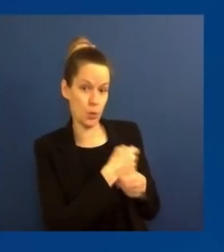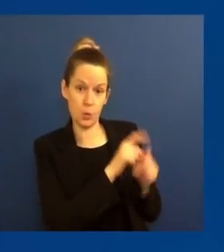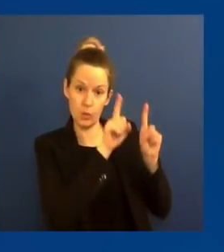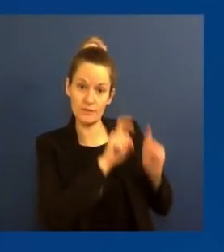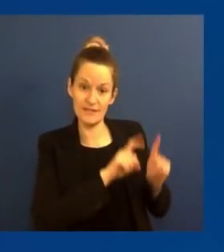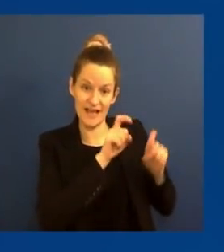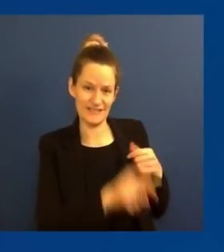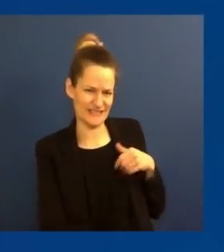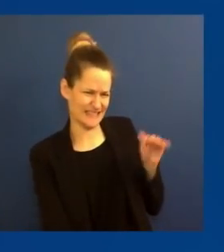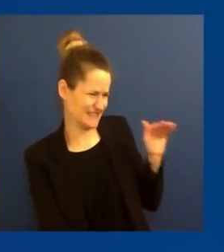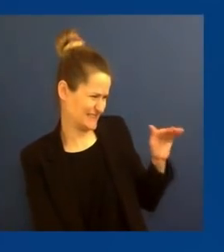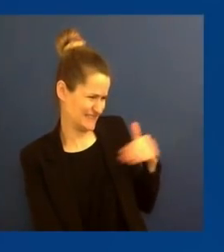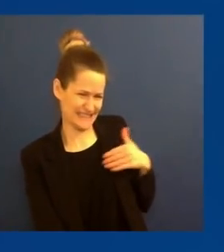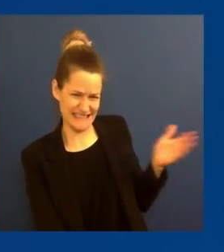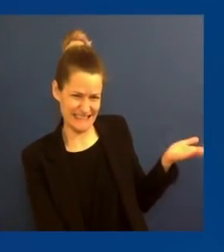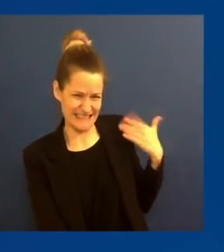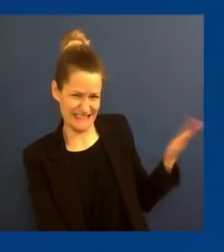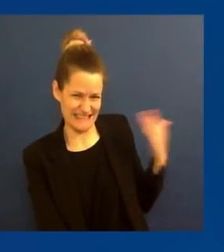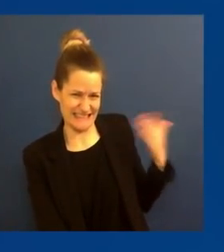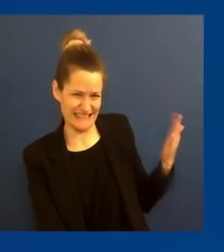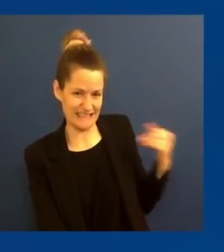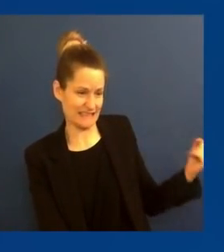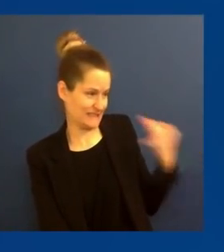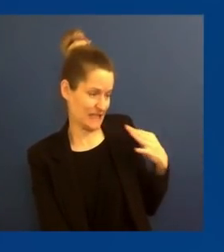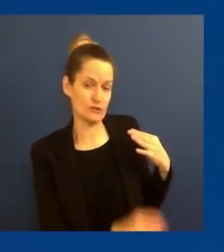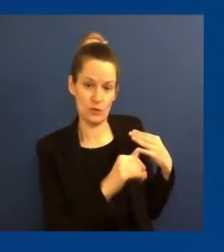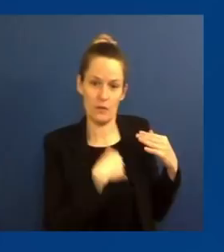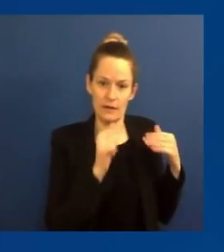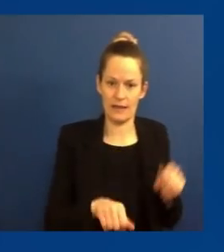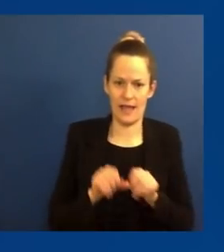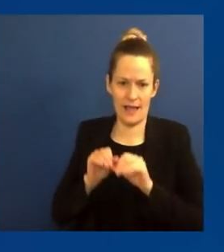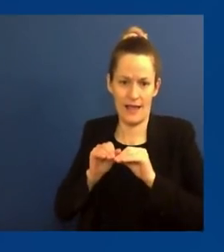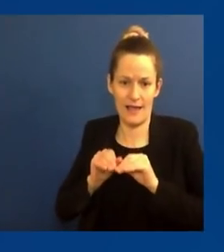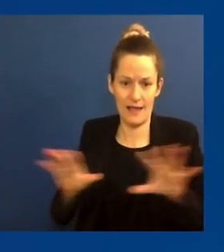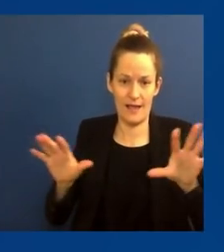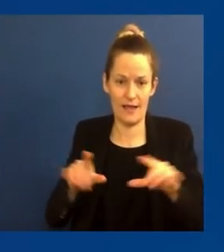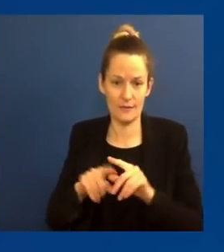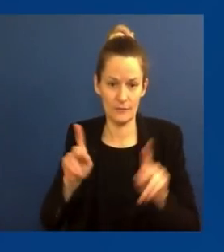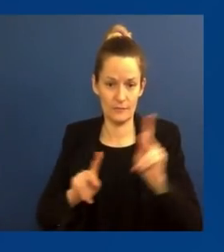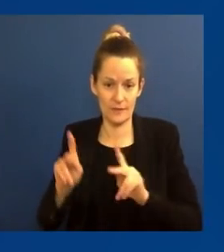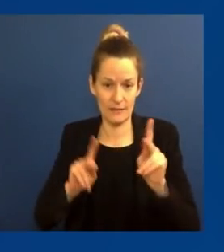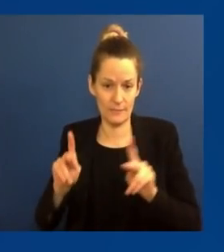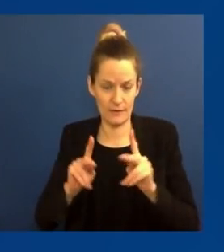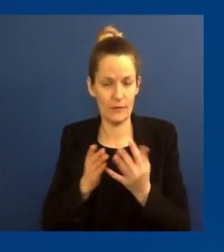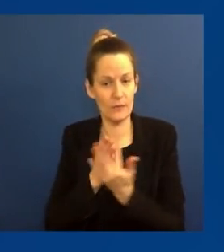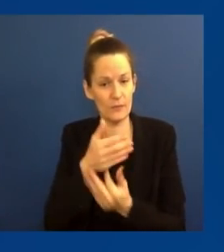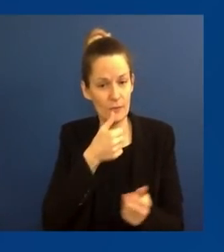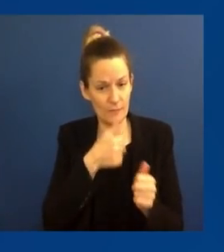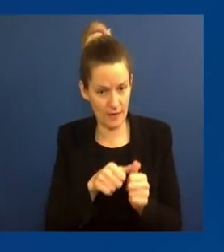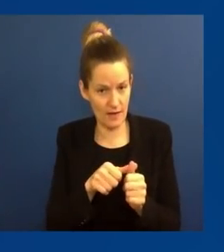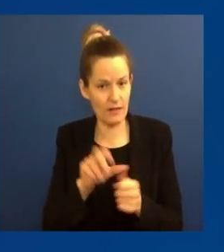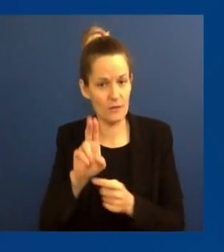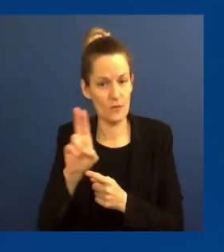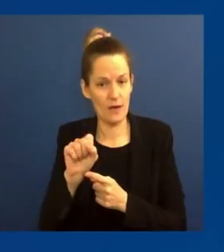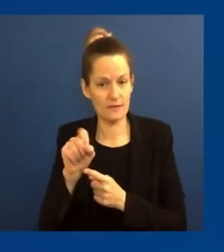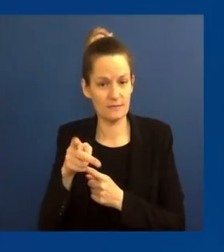we will get them out to the American people. The Postal Service is moving incredibly fast here. They are packing and shipping tests